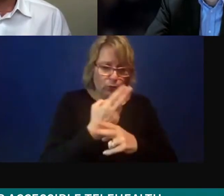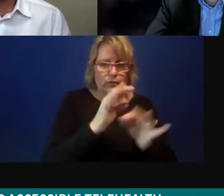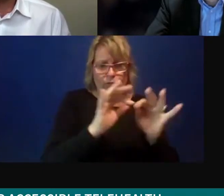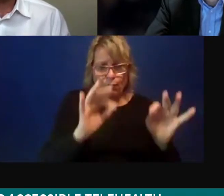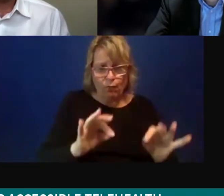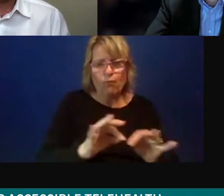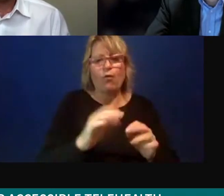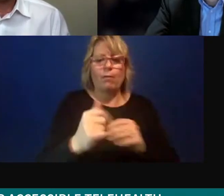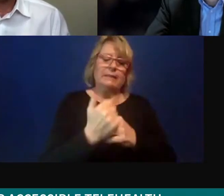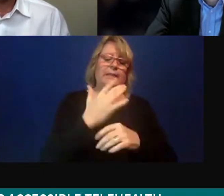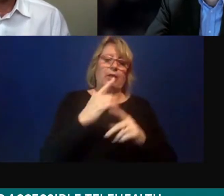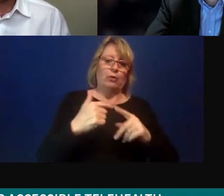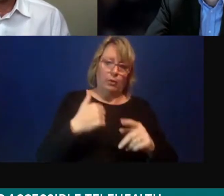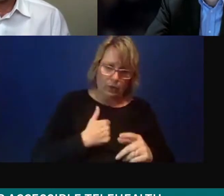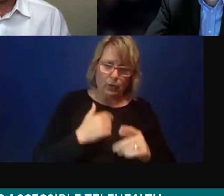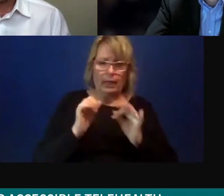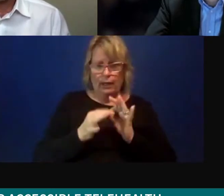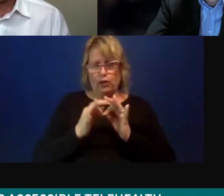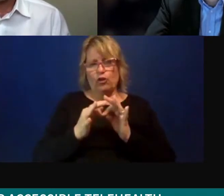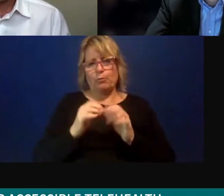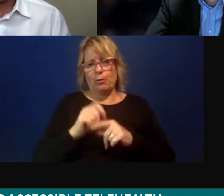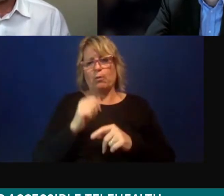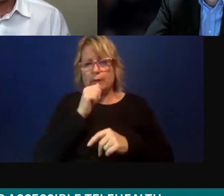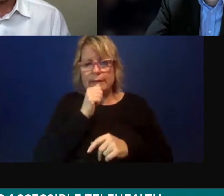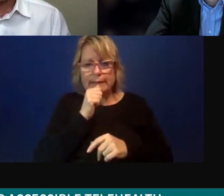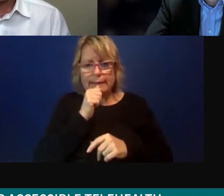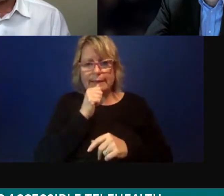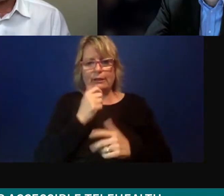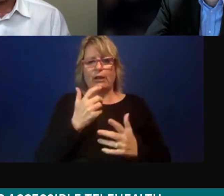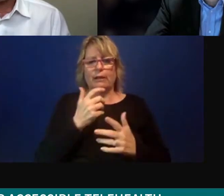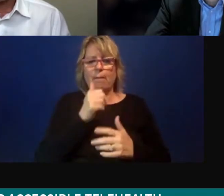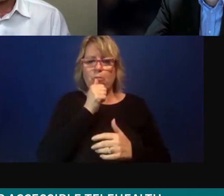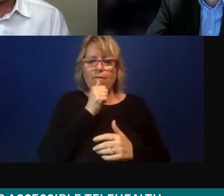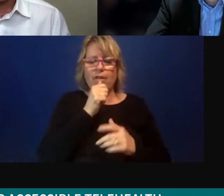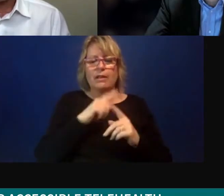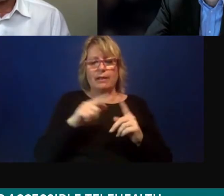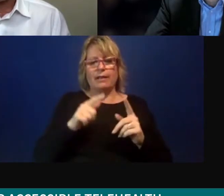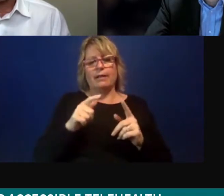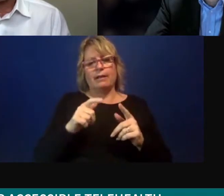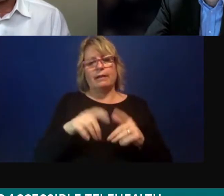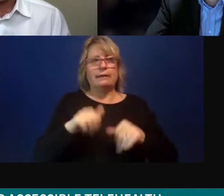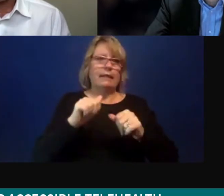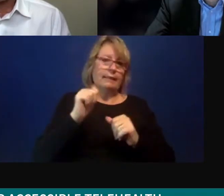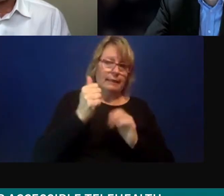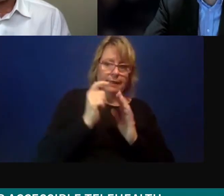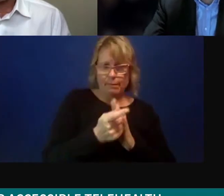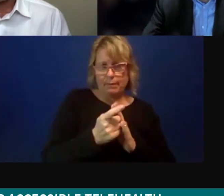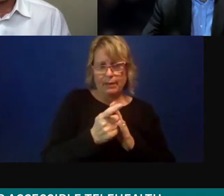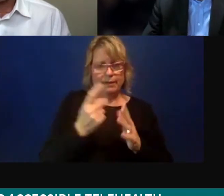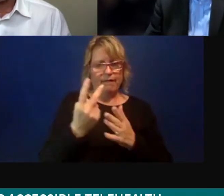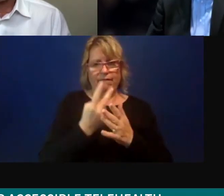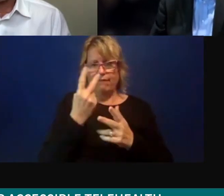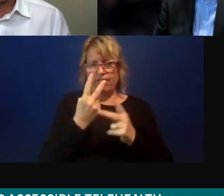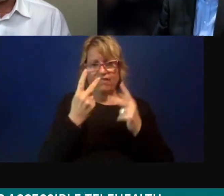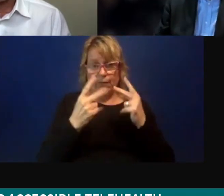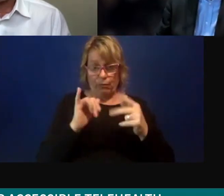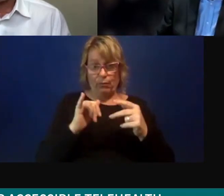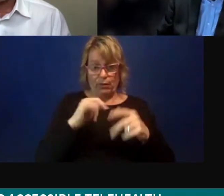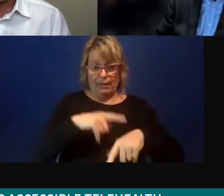to me so I can interpret it securely, that puts a lot of effort on them, and often, it will take ten minutes of a visit just gone. >> Rajiv Kumar: On, and so encouraging more